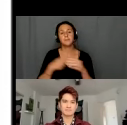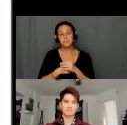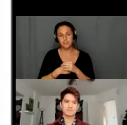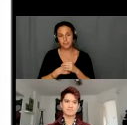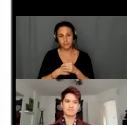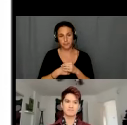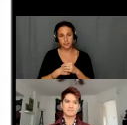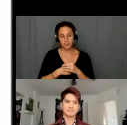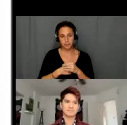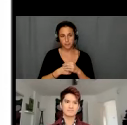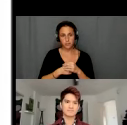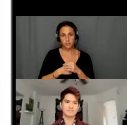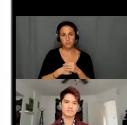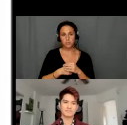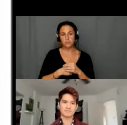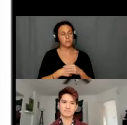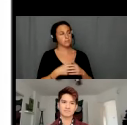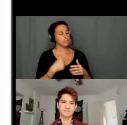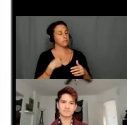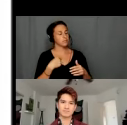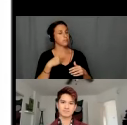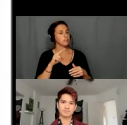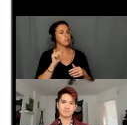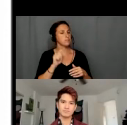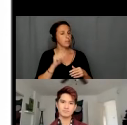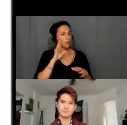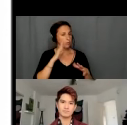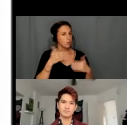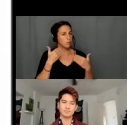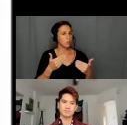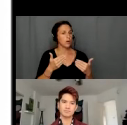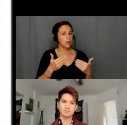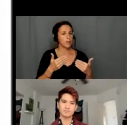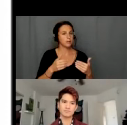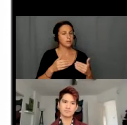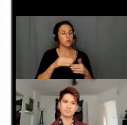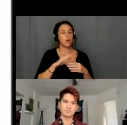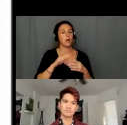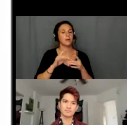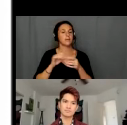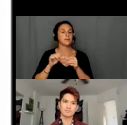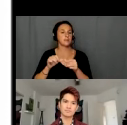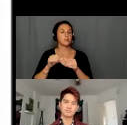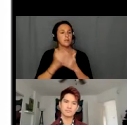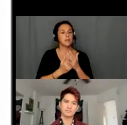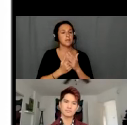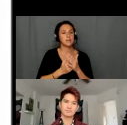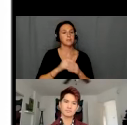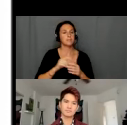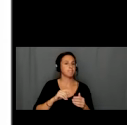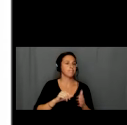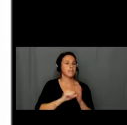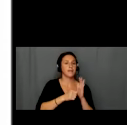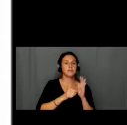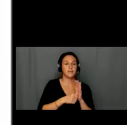Natalie: And I will expand on the continued list that emphasizes protecting outdoor and indoor workers.